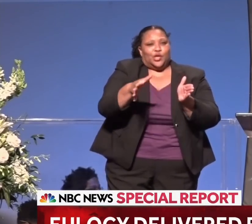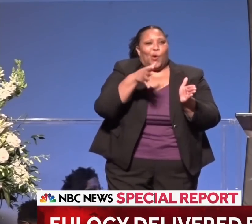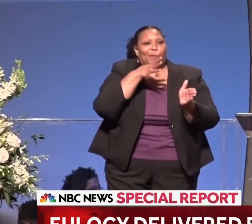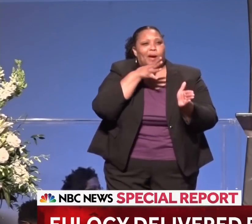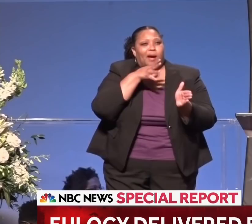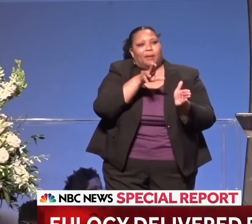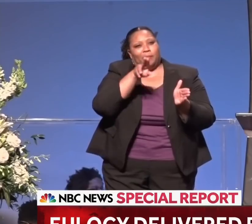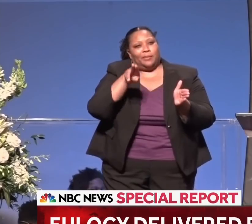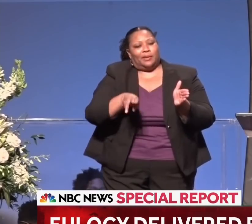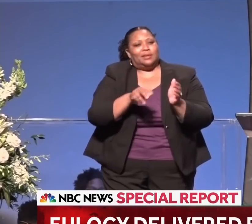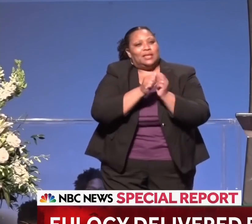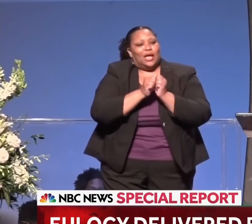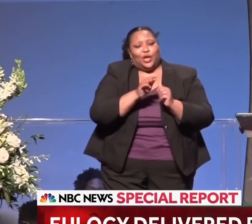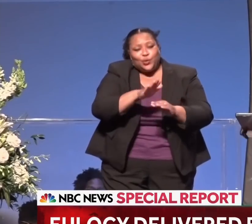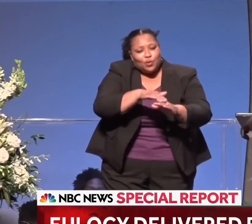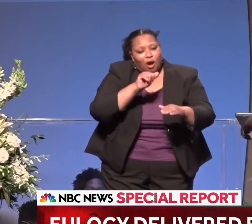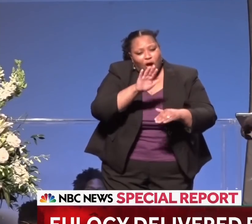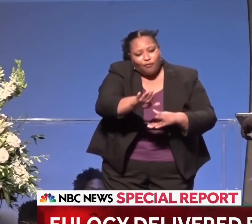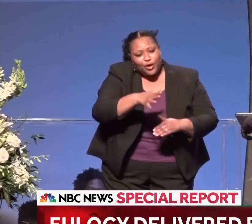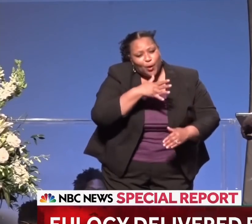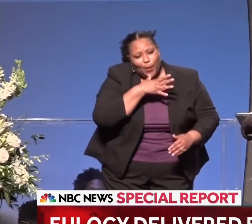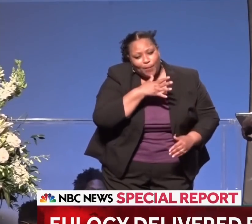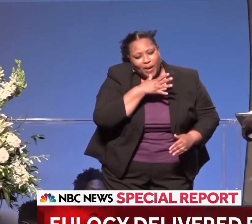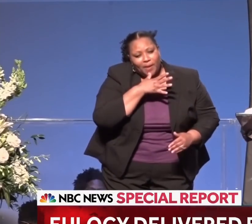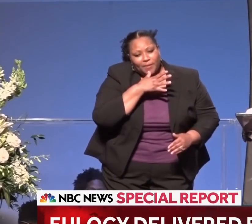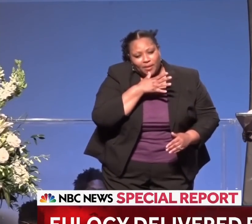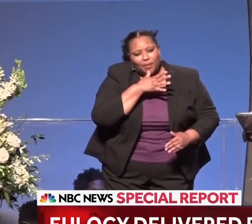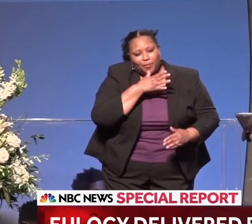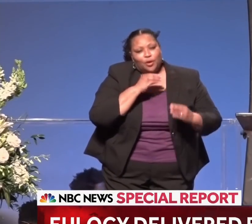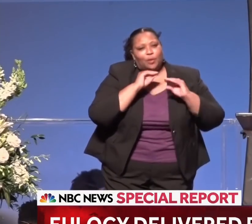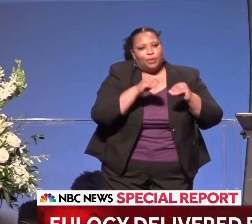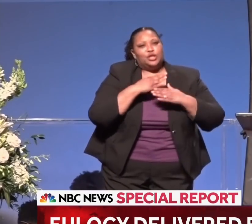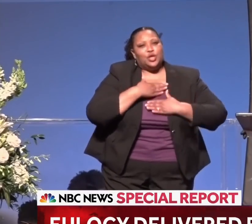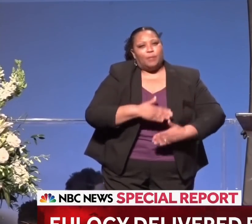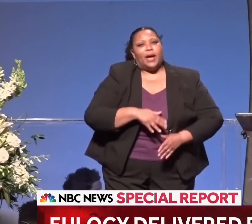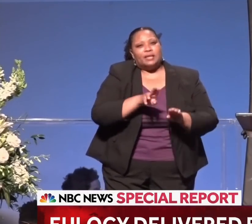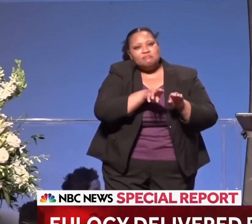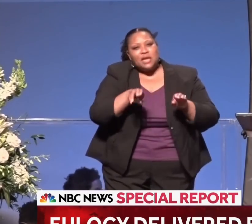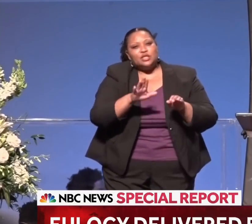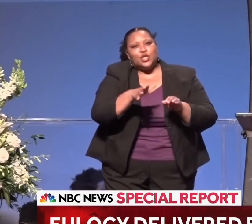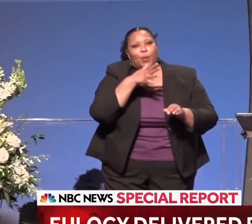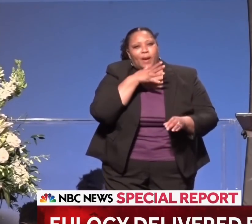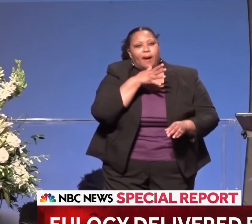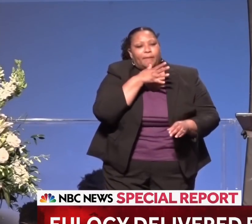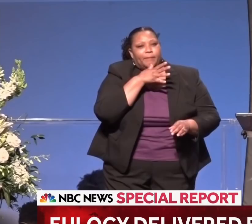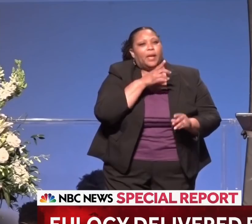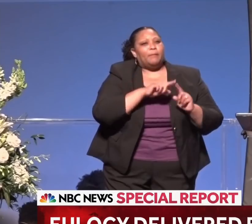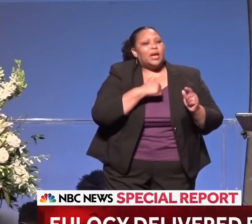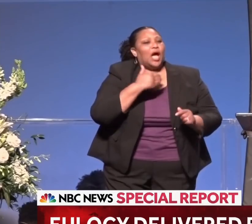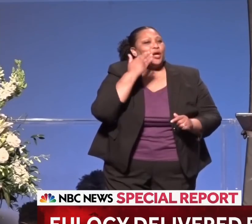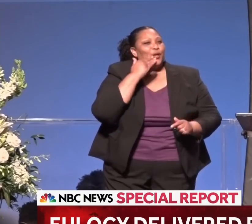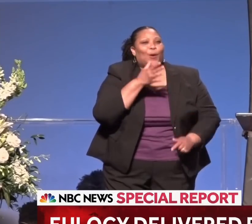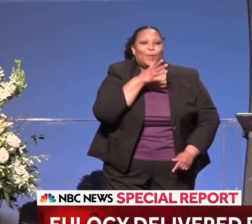YOU SUFFERED REPRESENTED OUR SUFFERING. SO WE’RE GOING TO LAY YOU NEAR YOUR MAMA NOW.